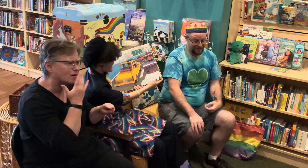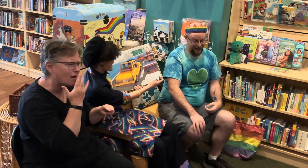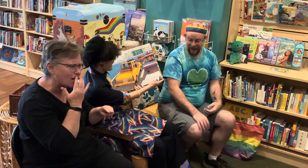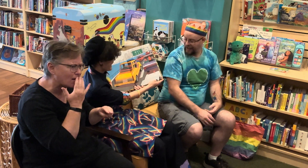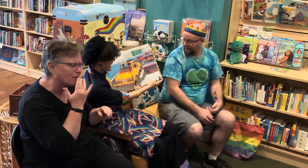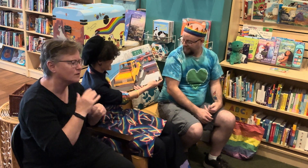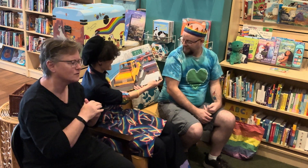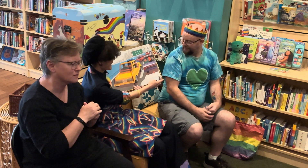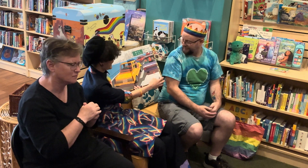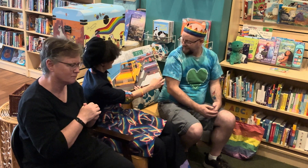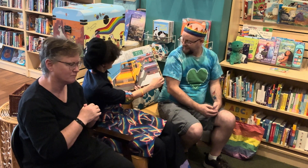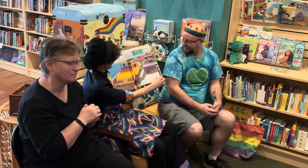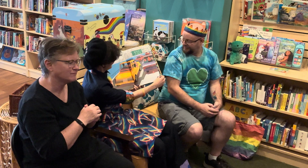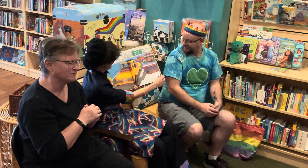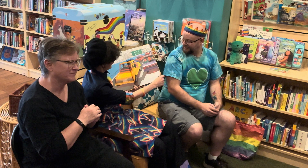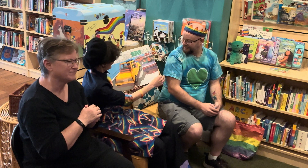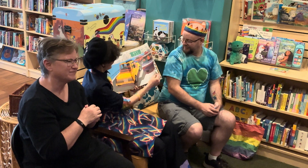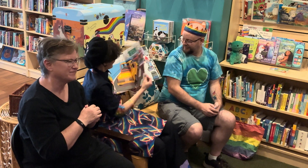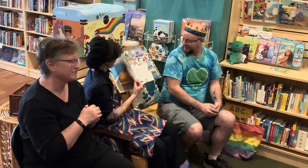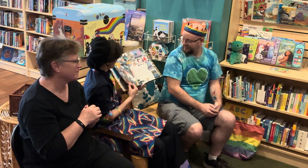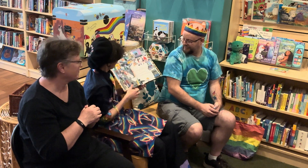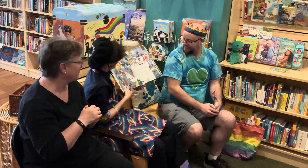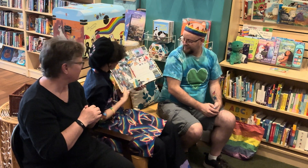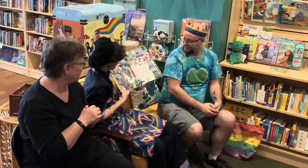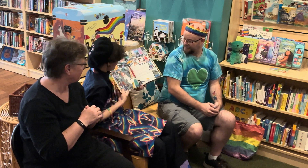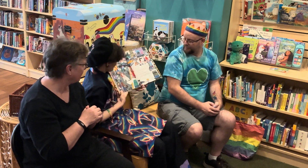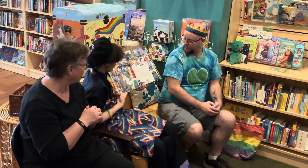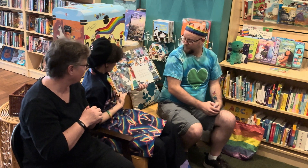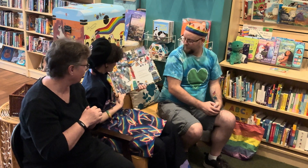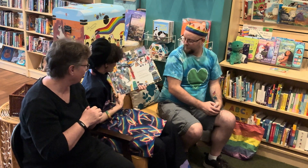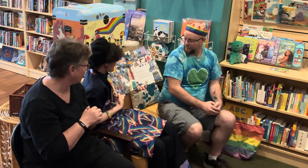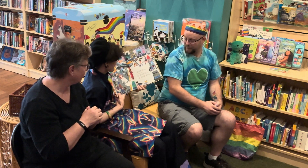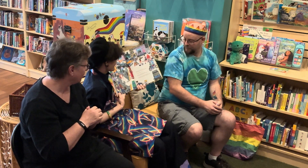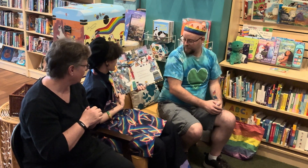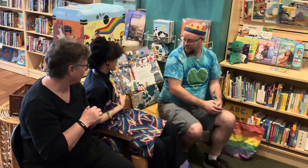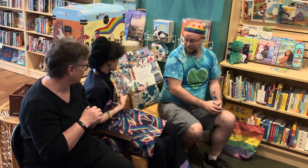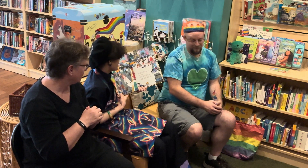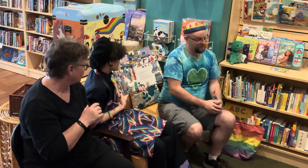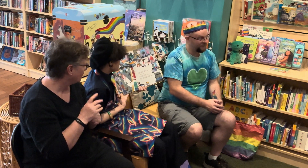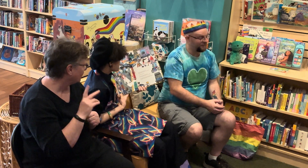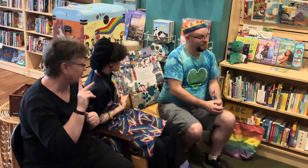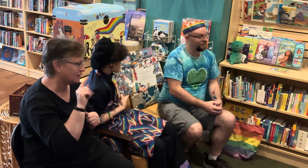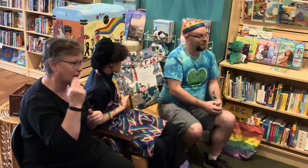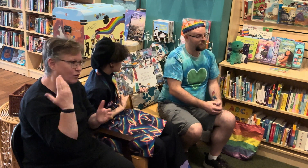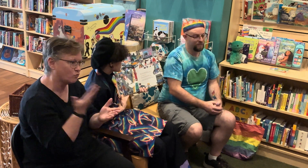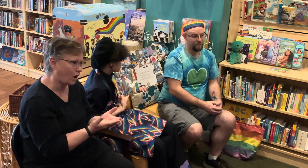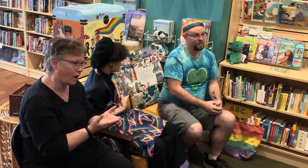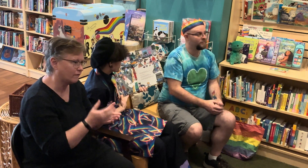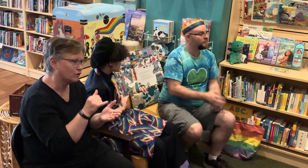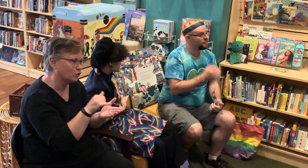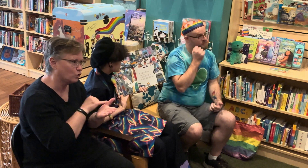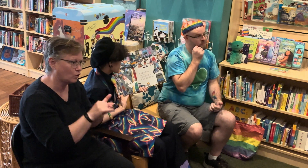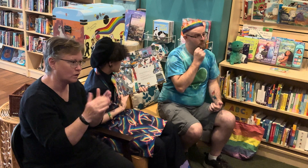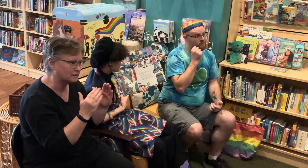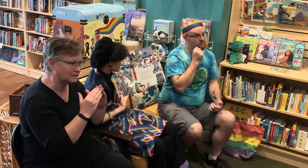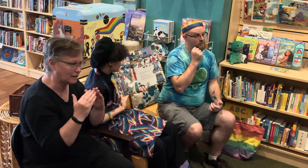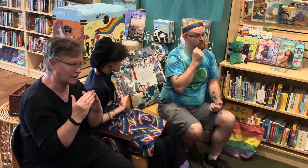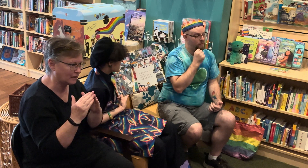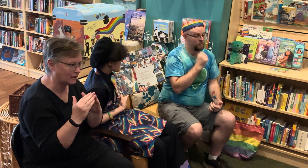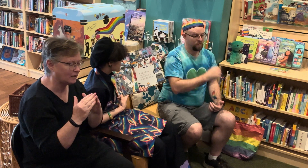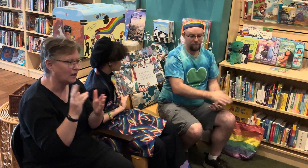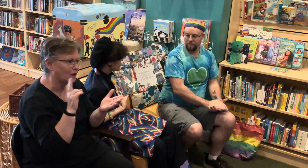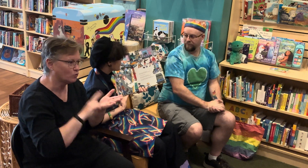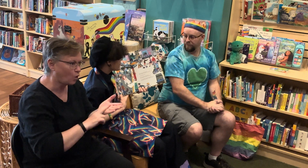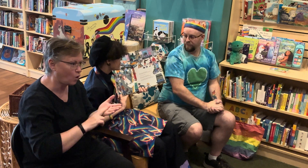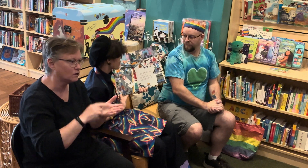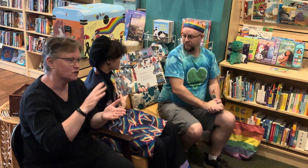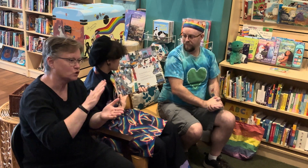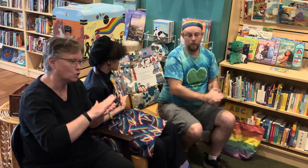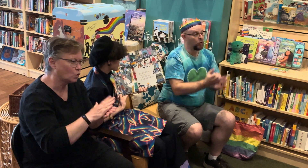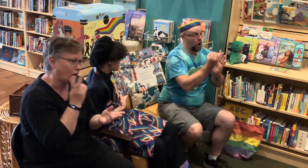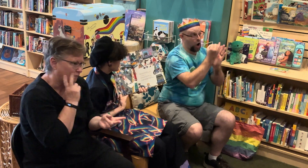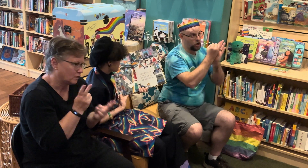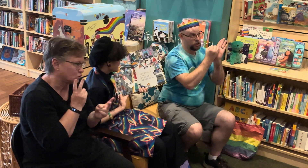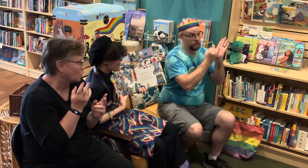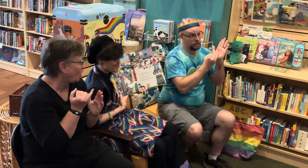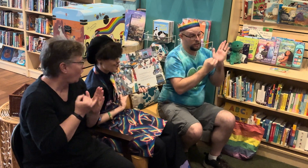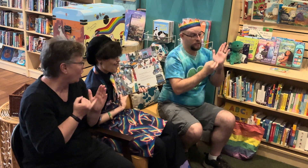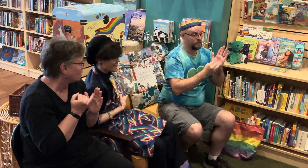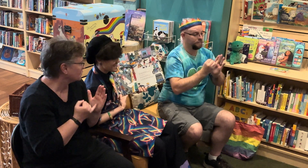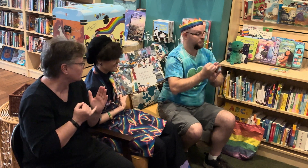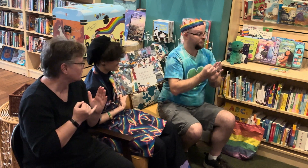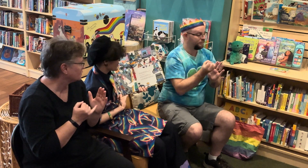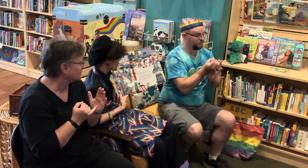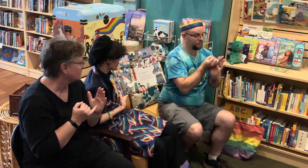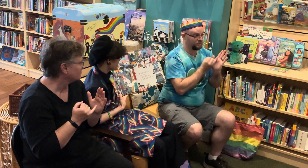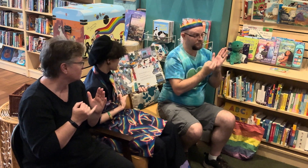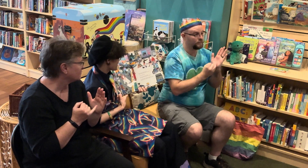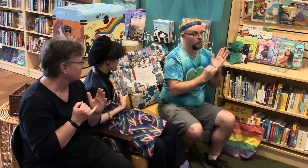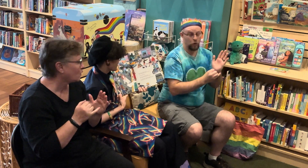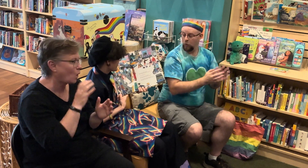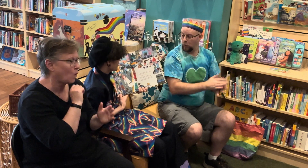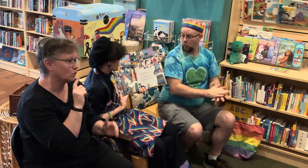Yeah! Keith arrived in New York City and enrolled at the School of Visual Arts. He was 20 years old.